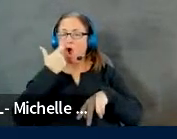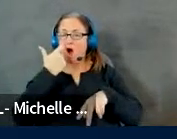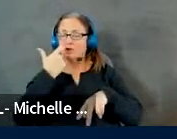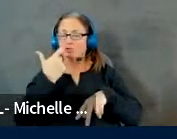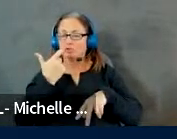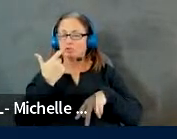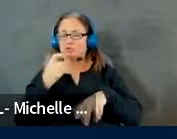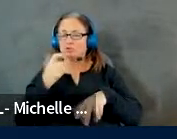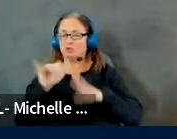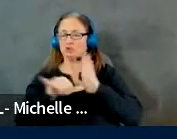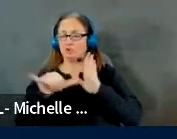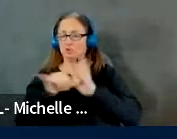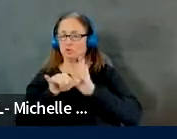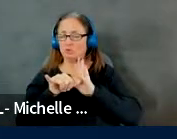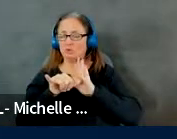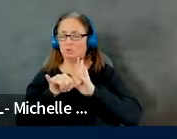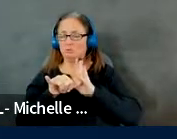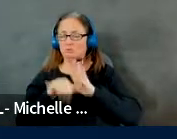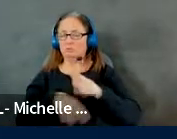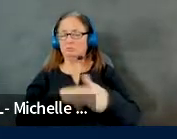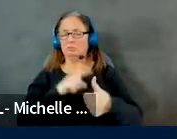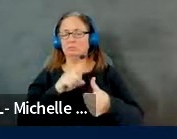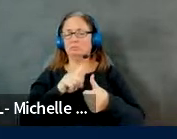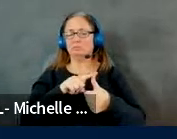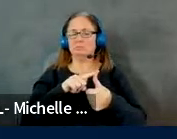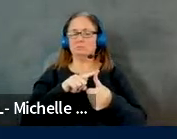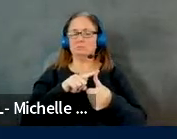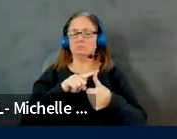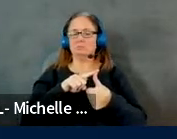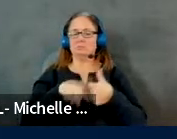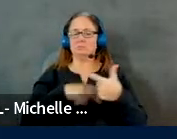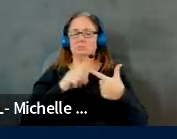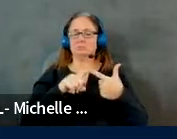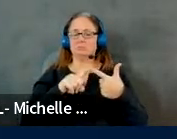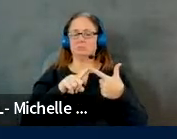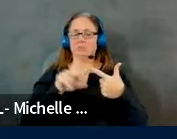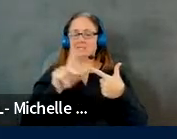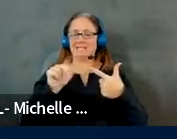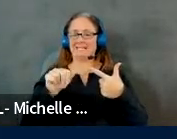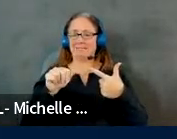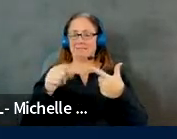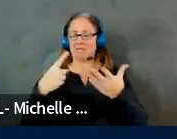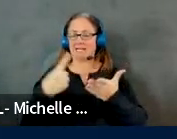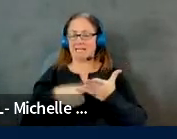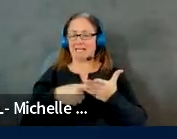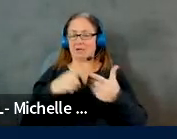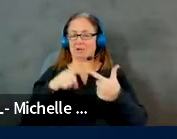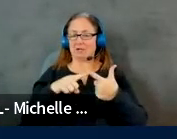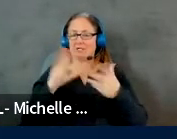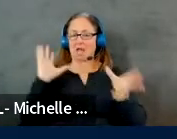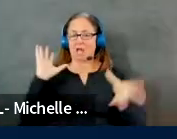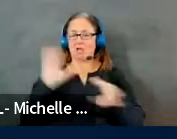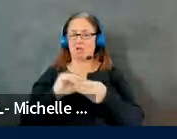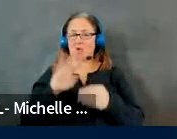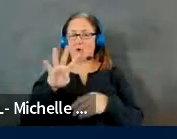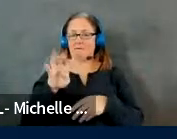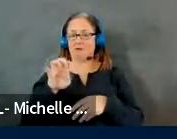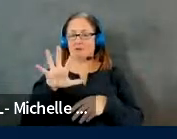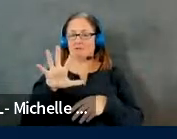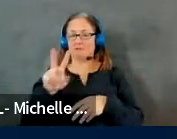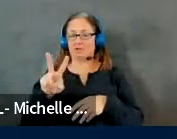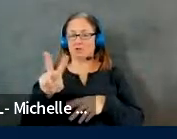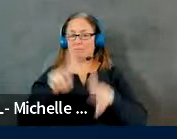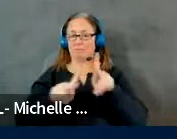our YouTube page and web page. At our disability hearings, we had a total of 452 hearings and